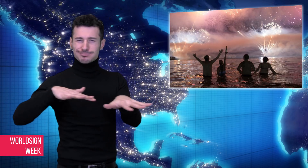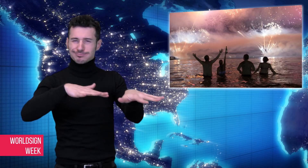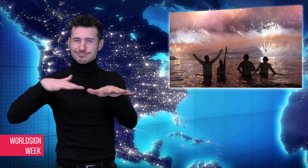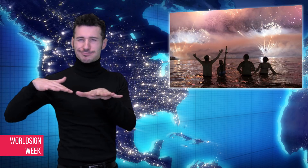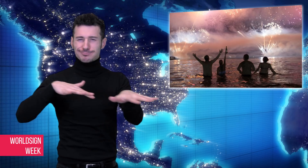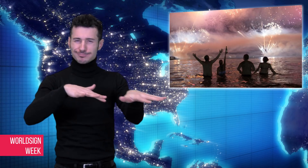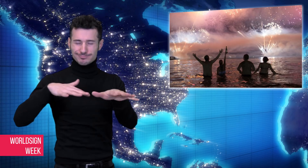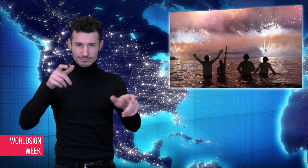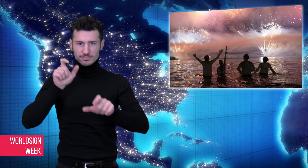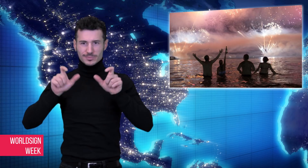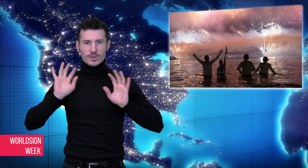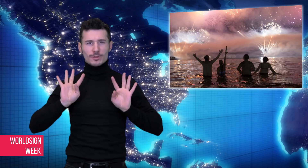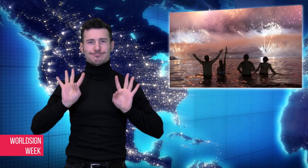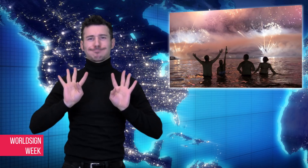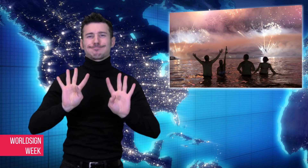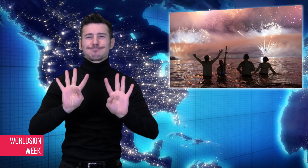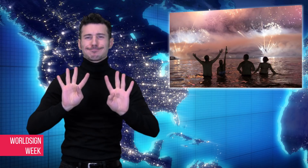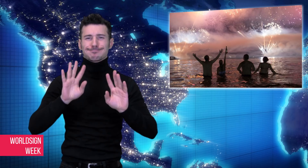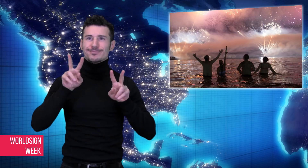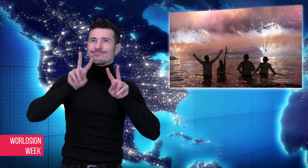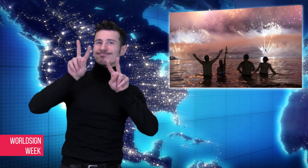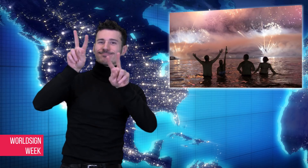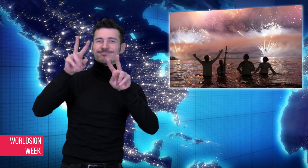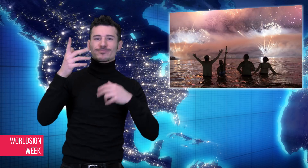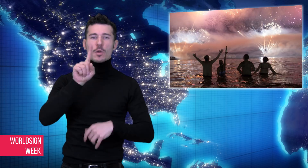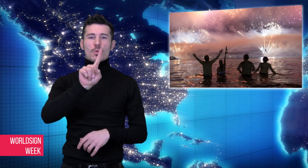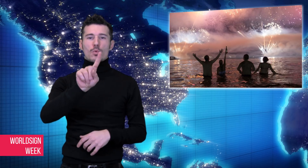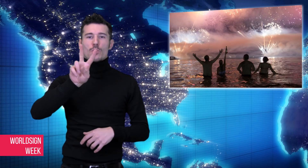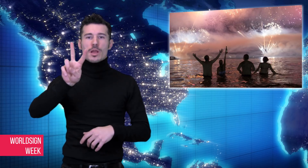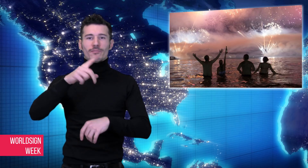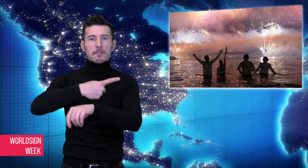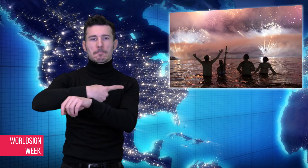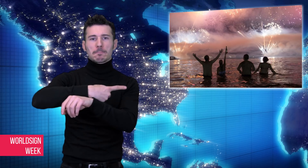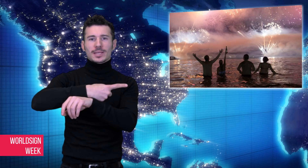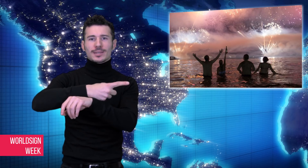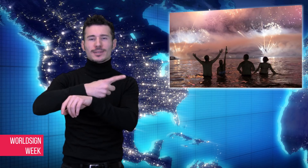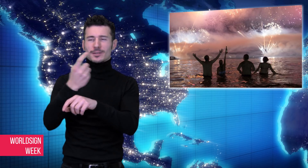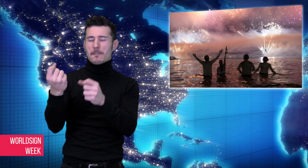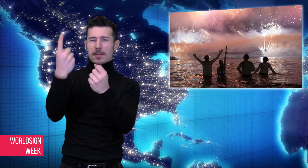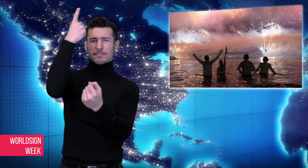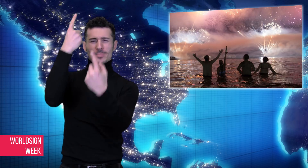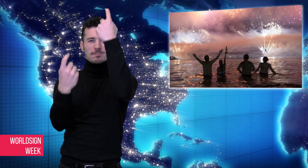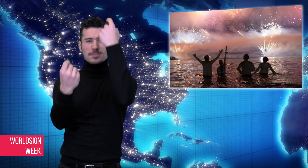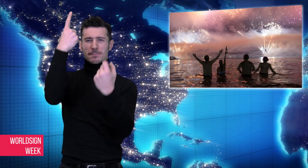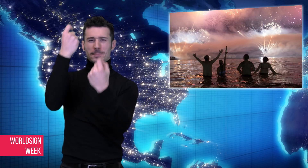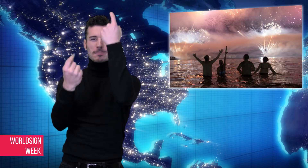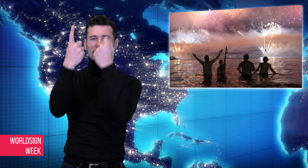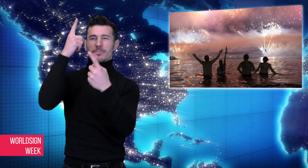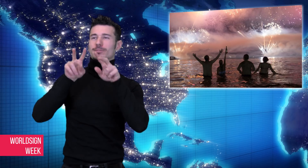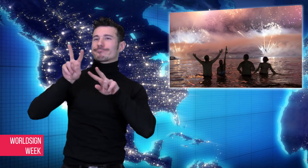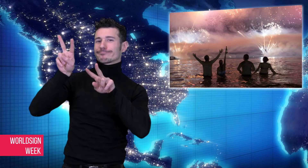around the harbour of Sydney to watch the 12-minute fireworks display over